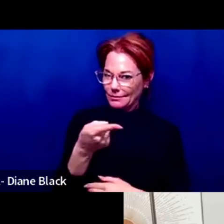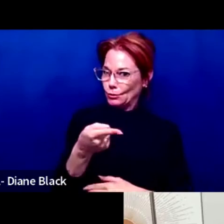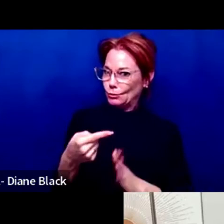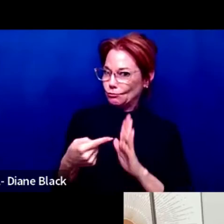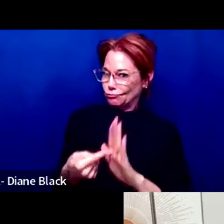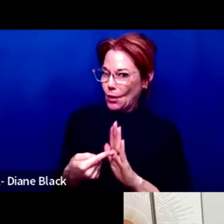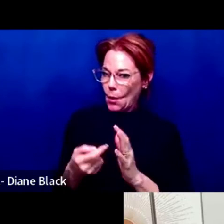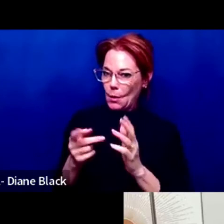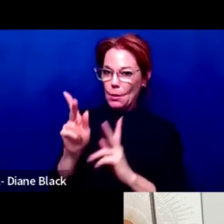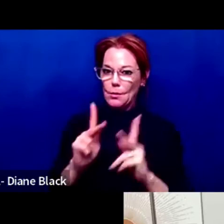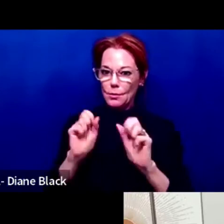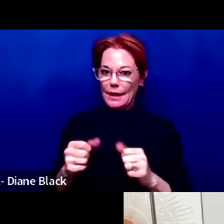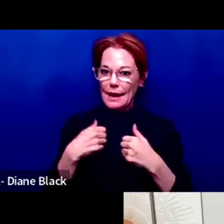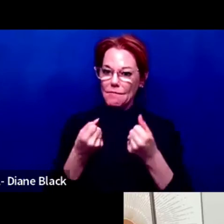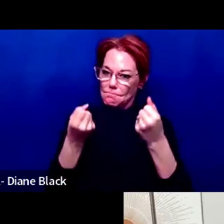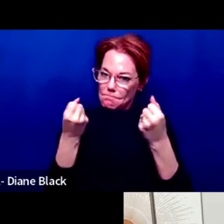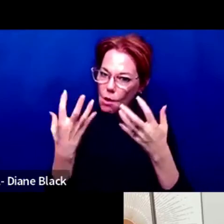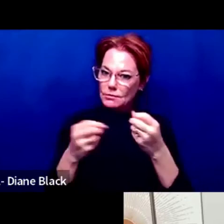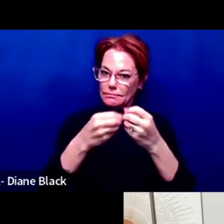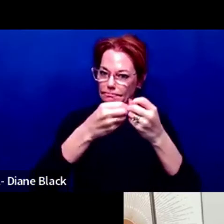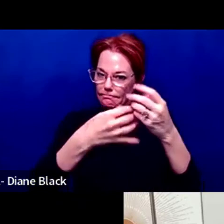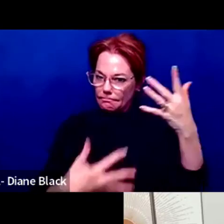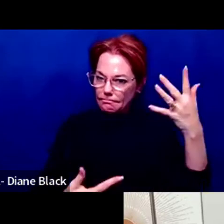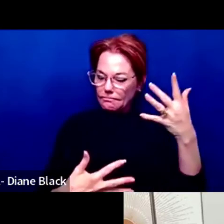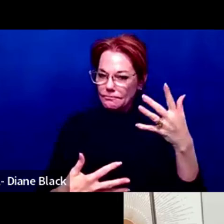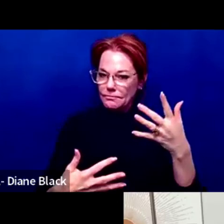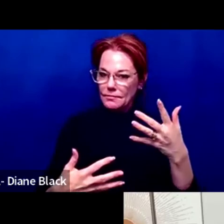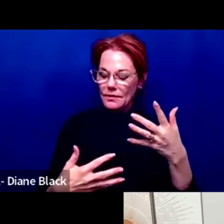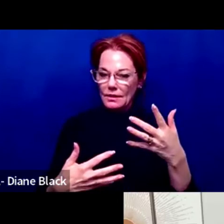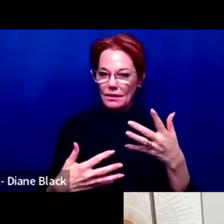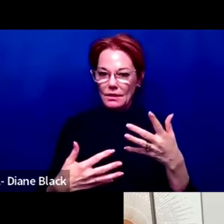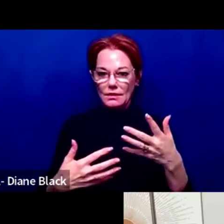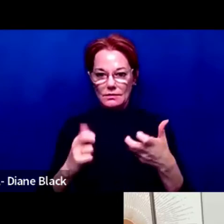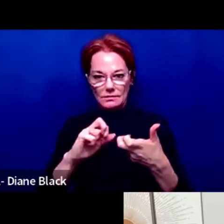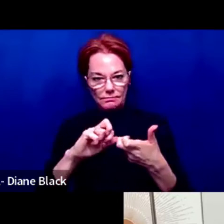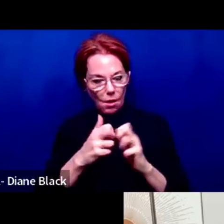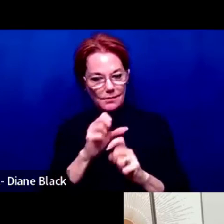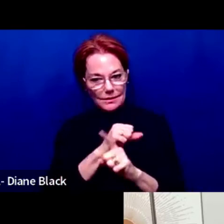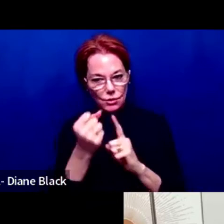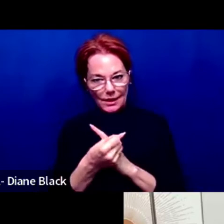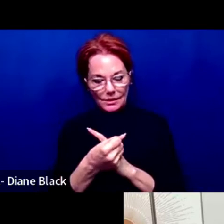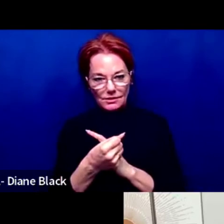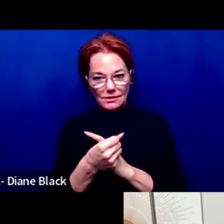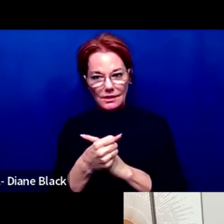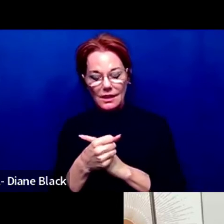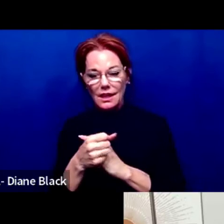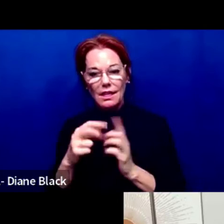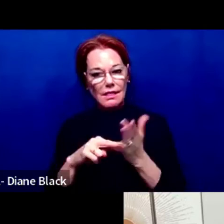disability or medical condition. And that can just lead to a situation where only some of your needs are met, and not